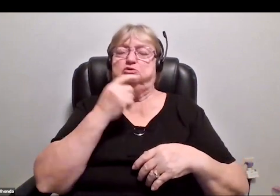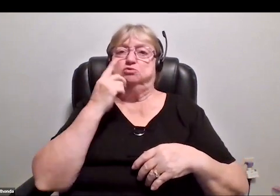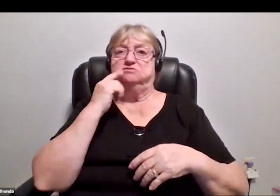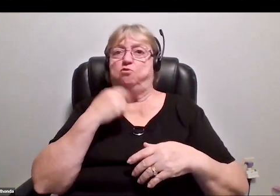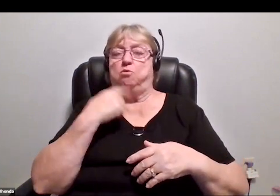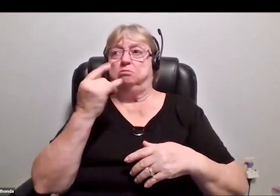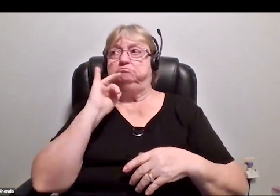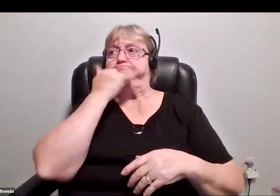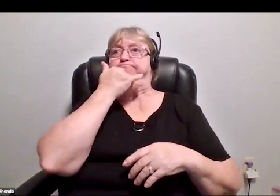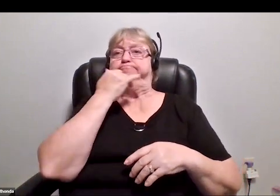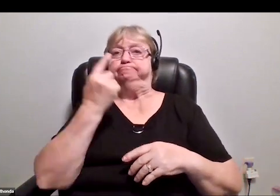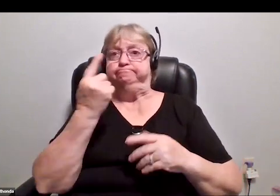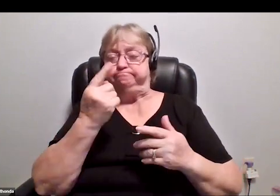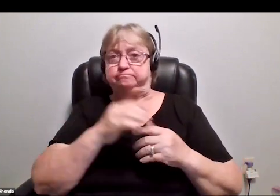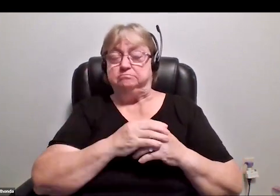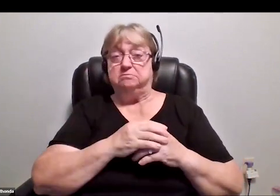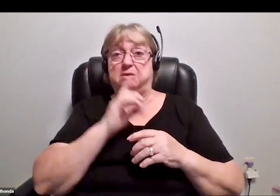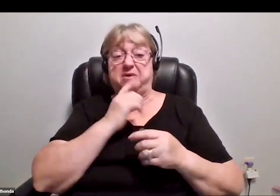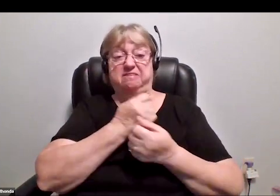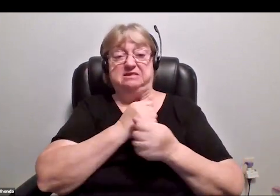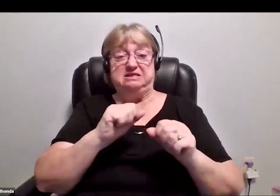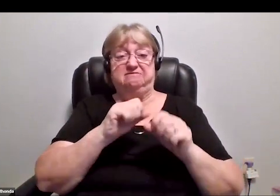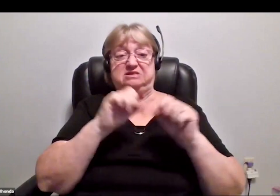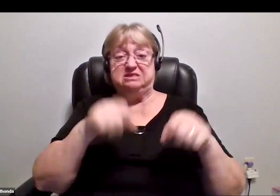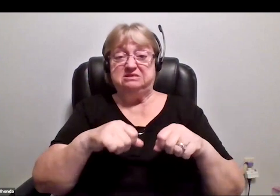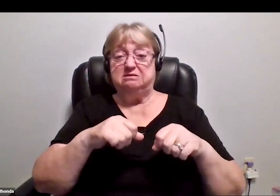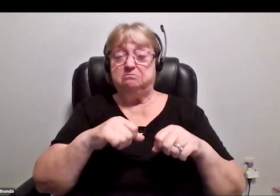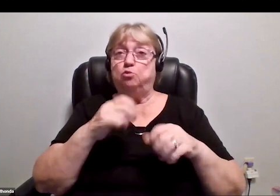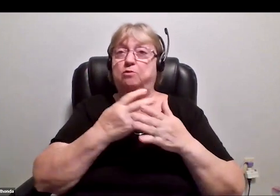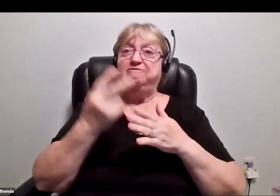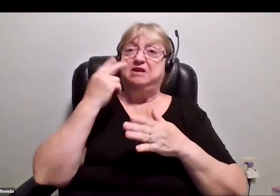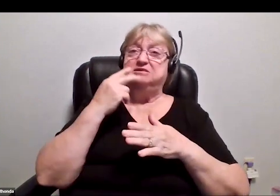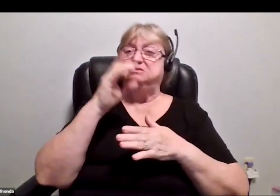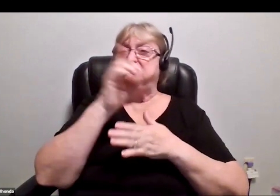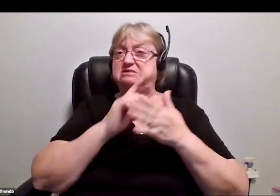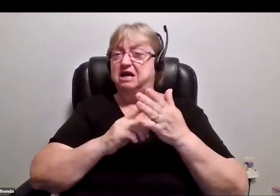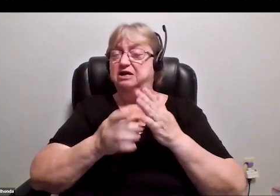However, safety systems directly reflect the design criteria. When criteria are rethought to include